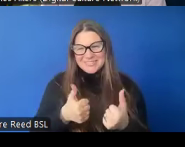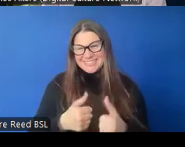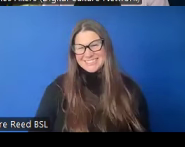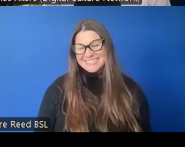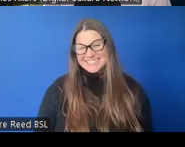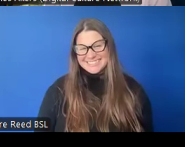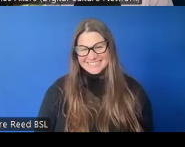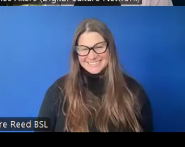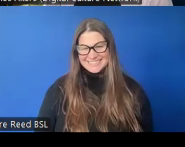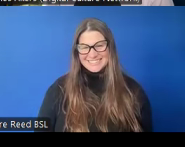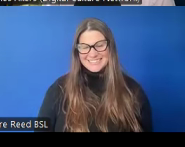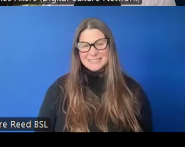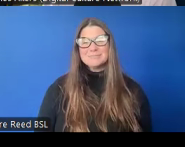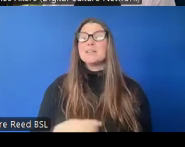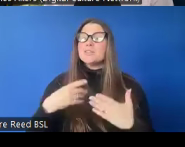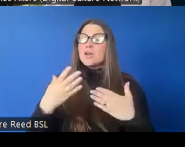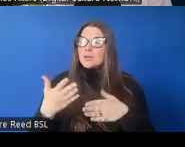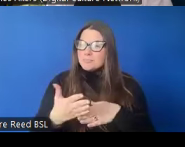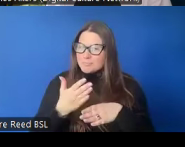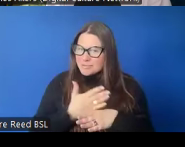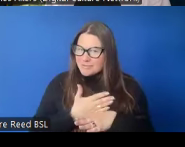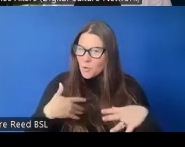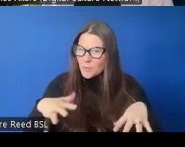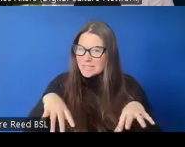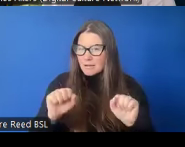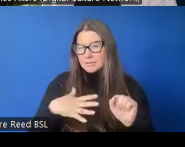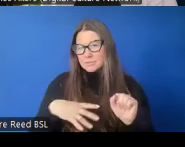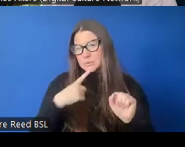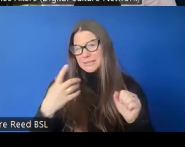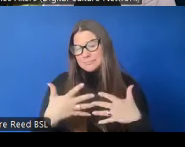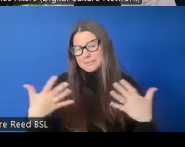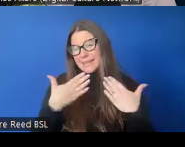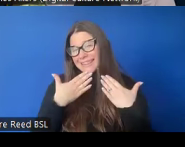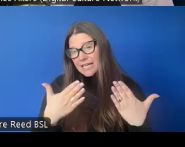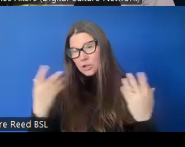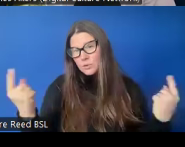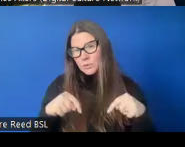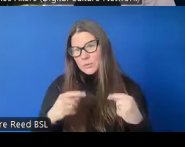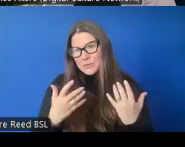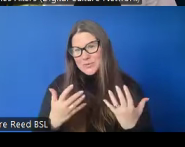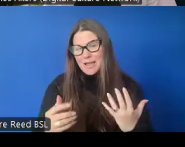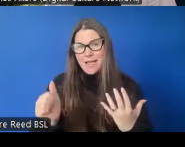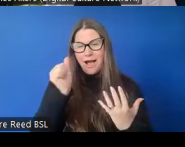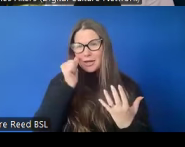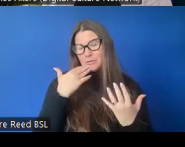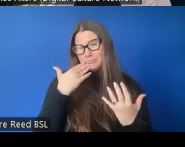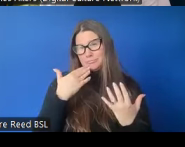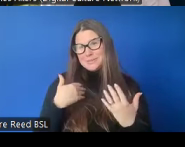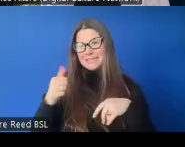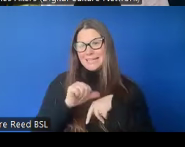Before we start, I just want to thank you all for being here today. I know we've just come out of the Easter break and things like that.